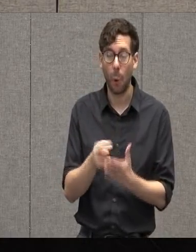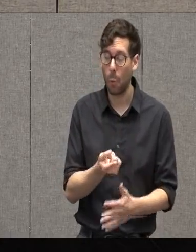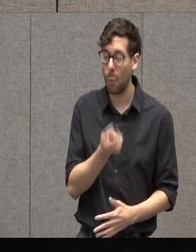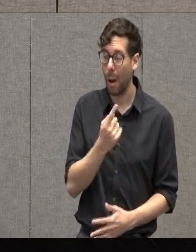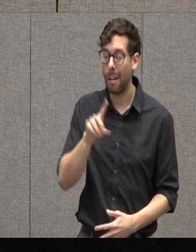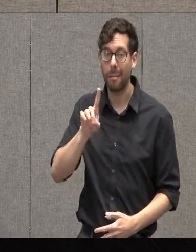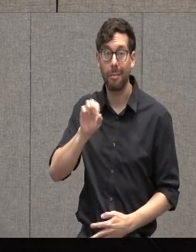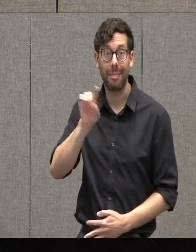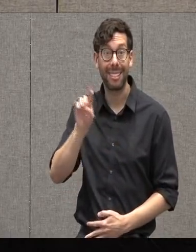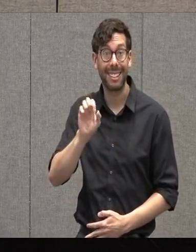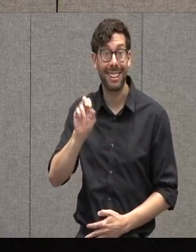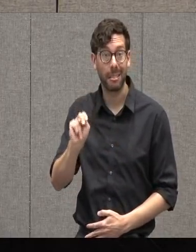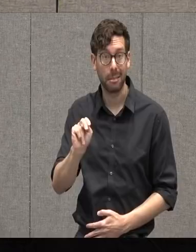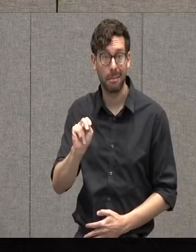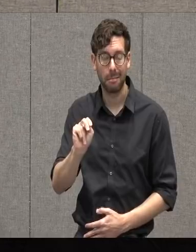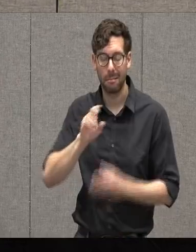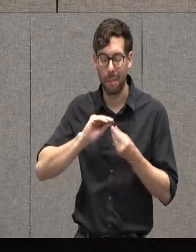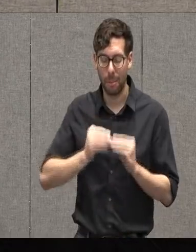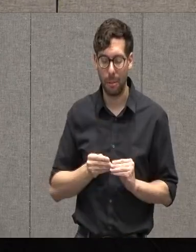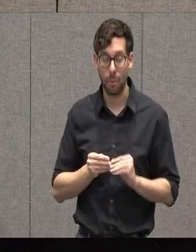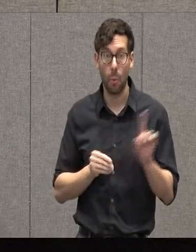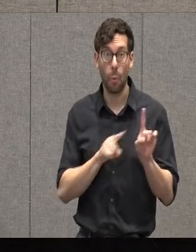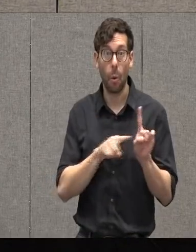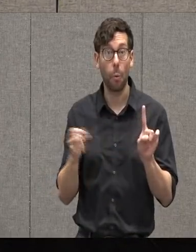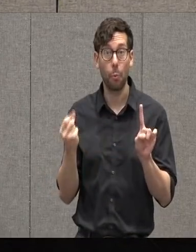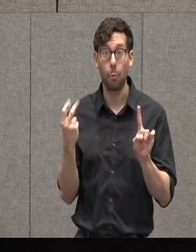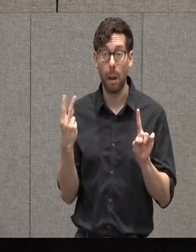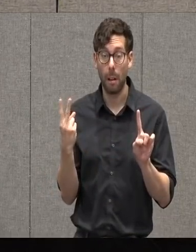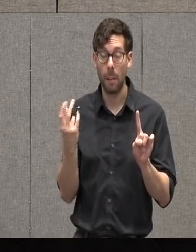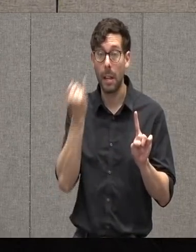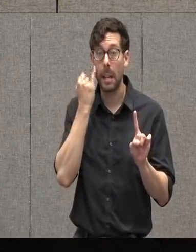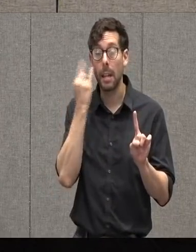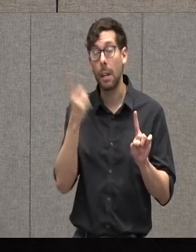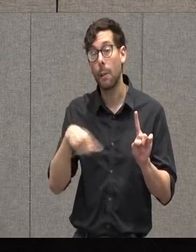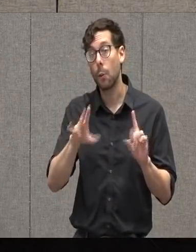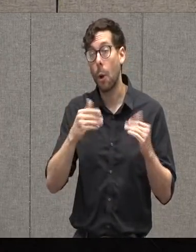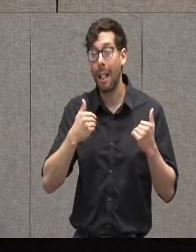If you have an egg carton at home and a marker, try this.